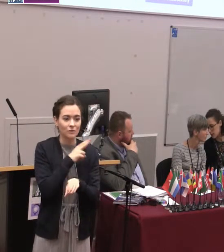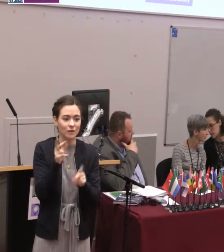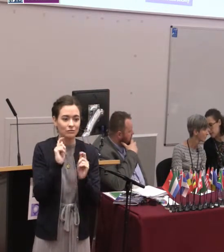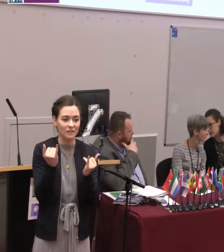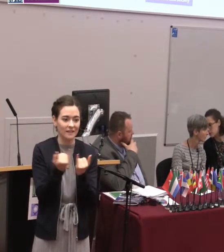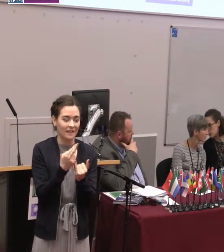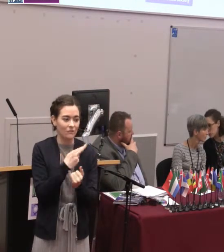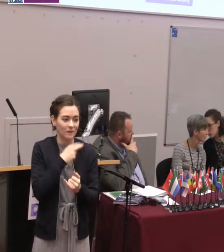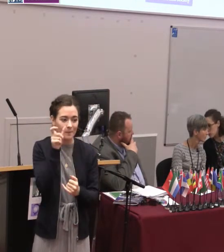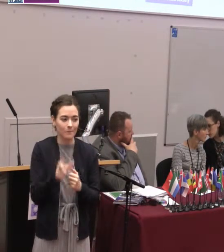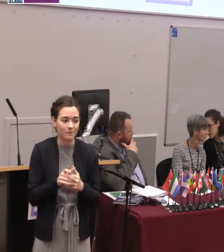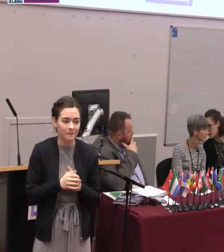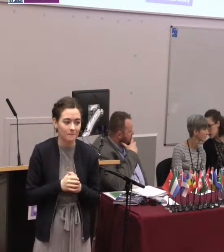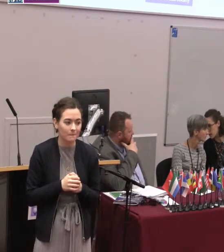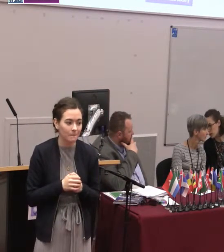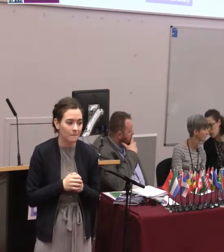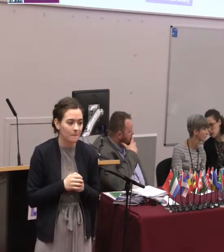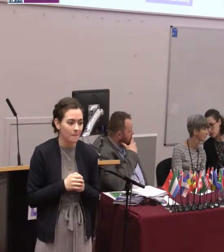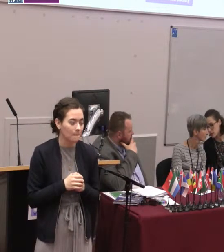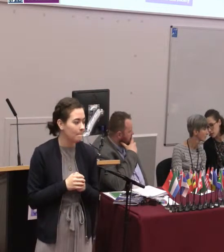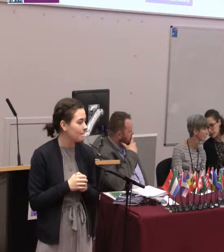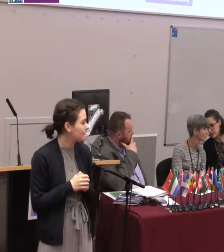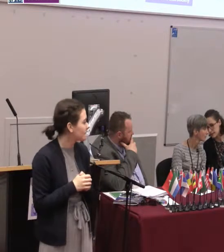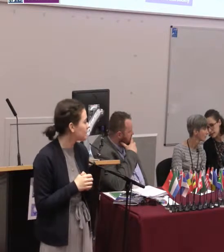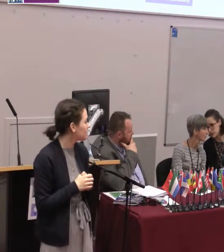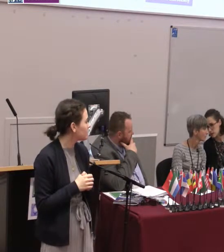So for us, it actually matters.